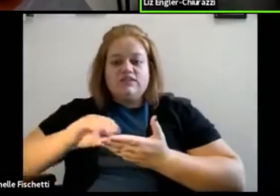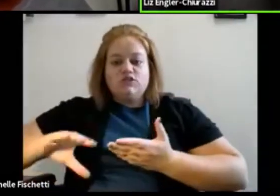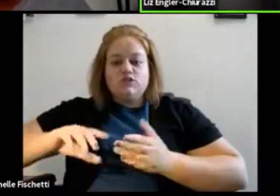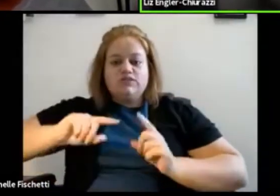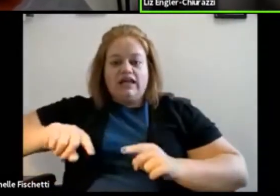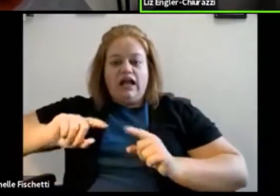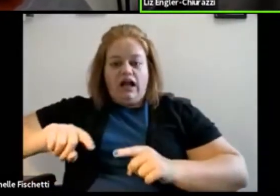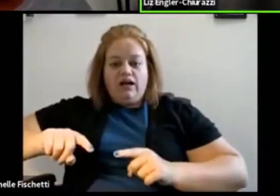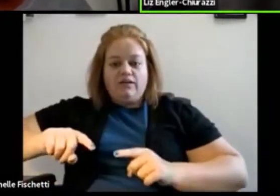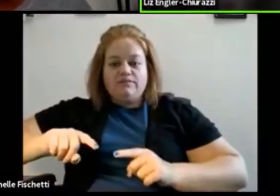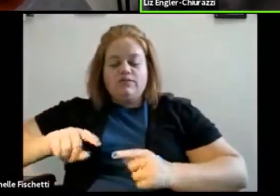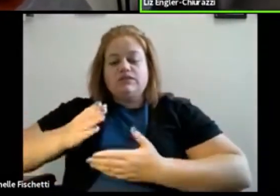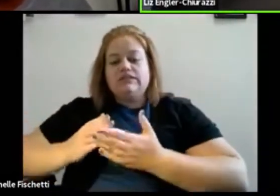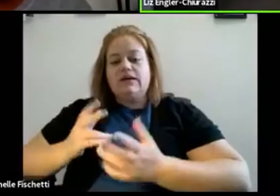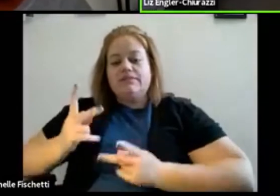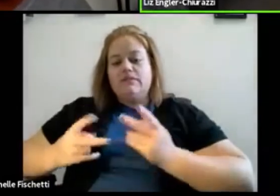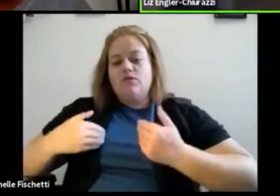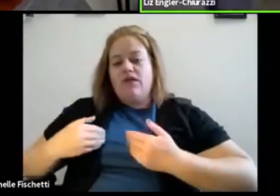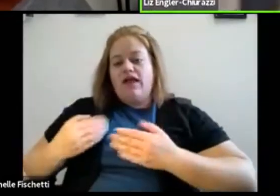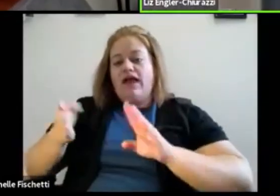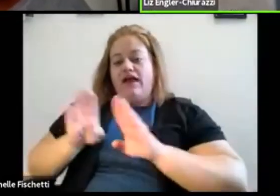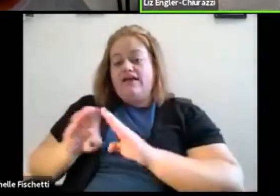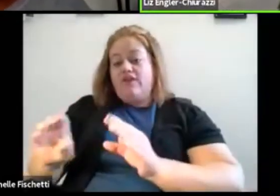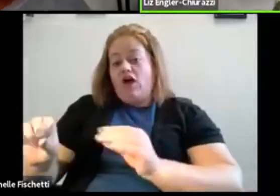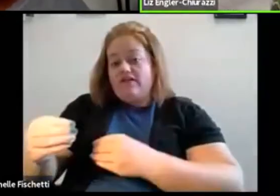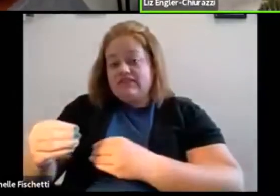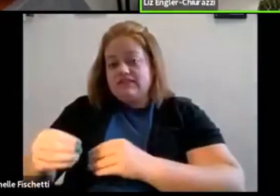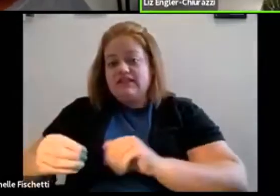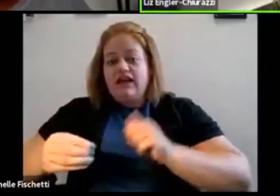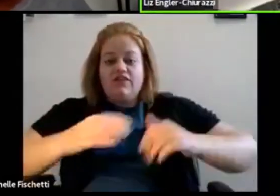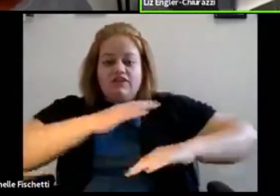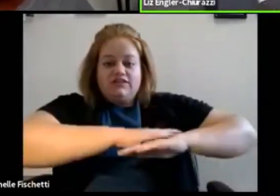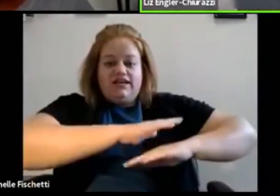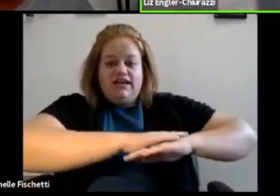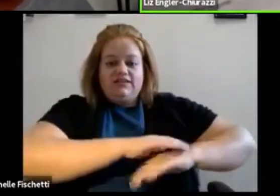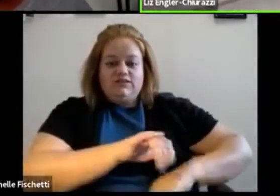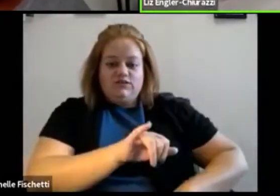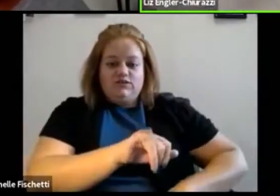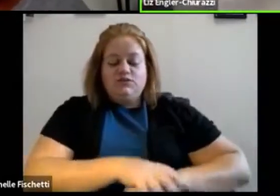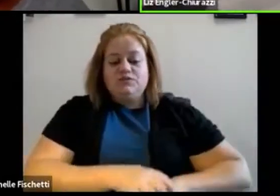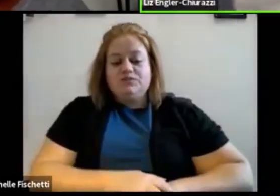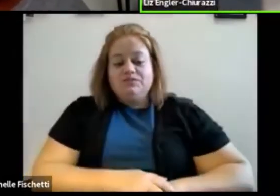us to help advance our projects and the cool thing about that is that that makes